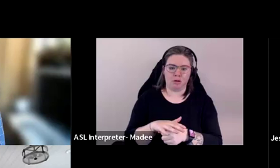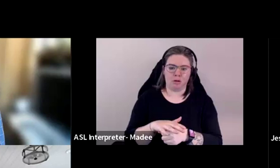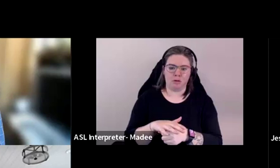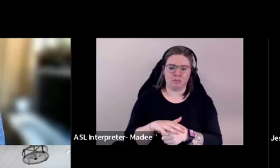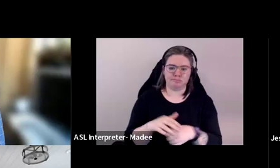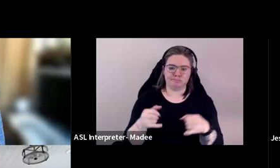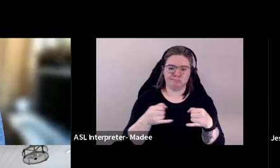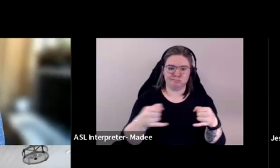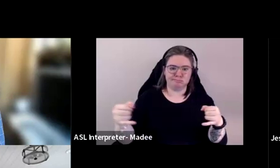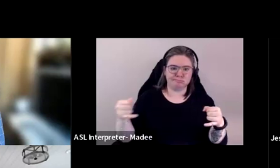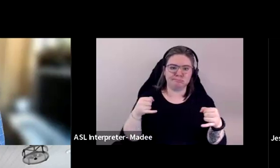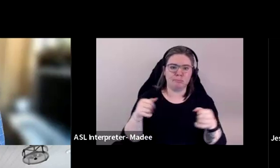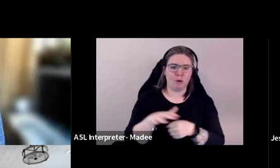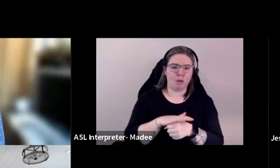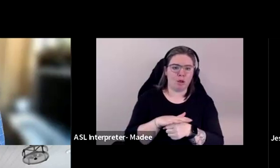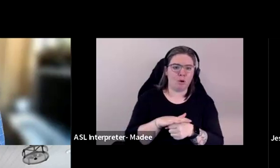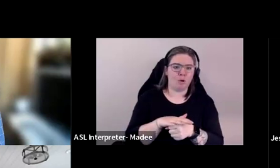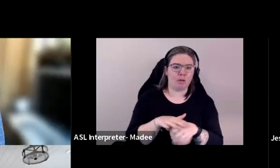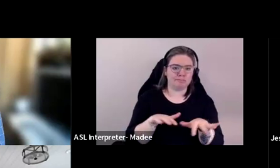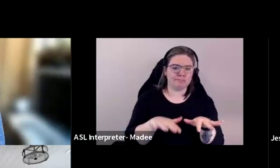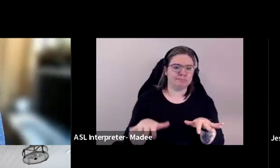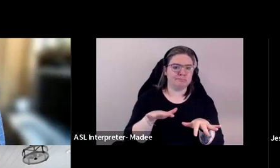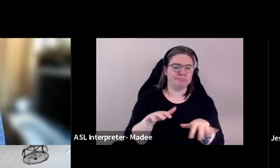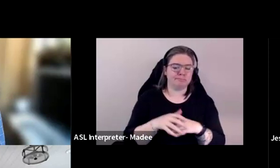to get